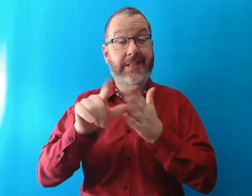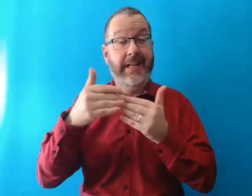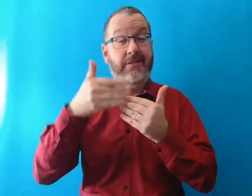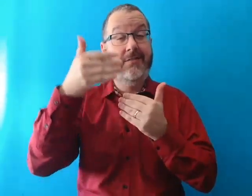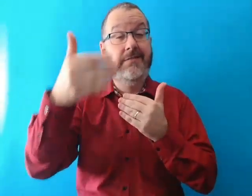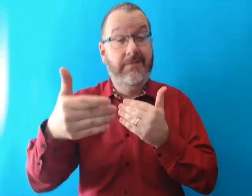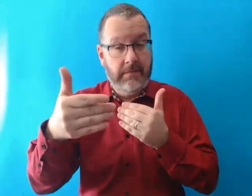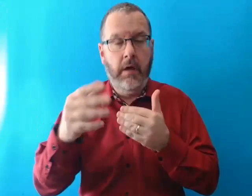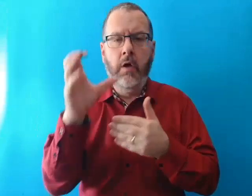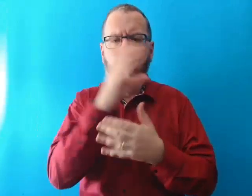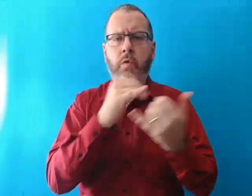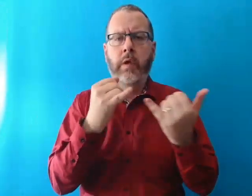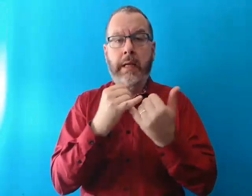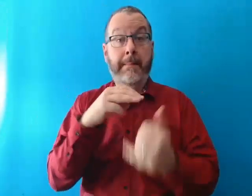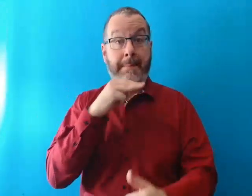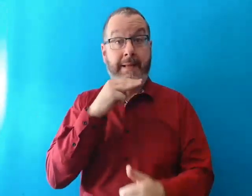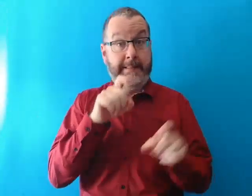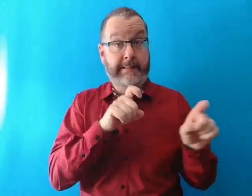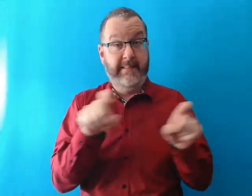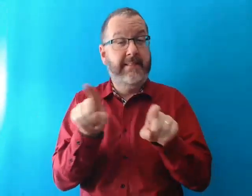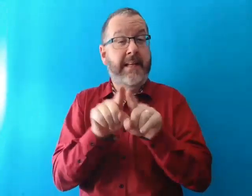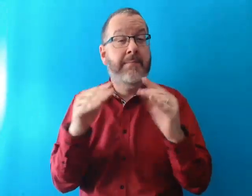his mother having passed away.